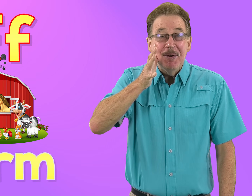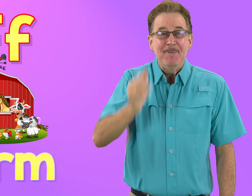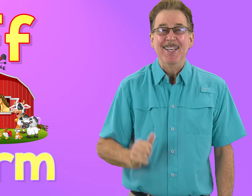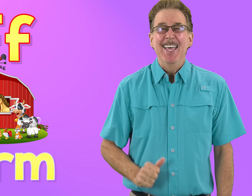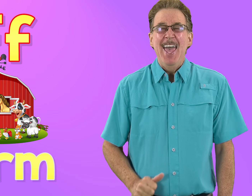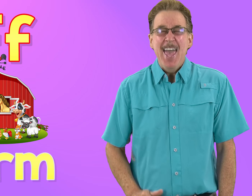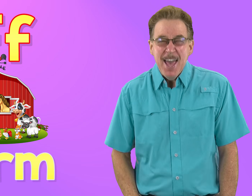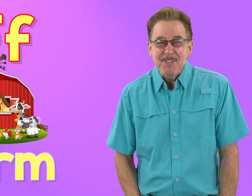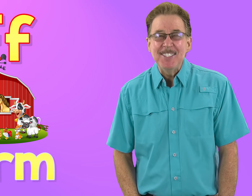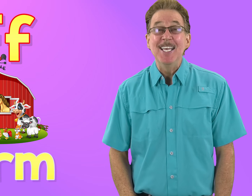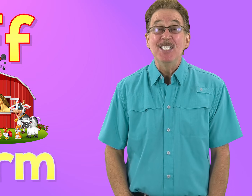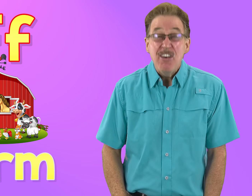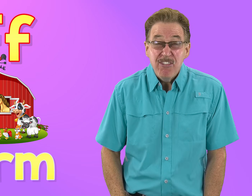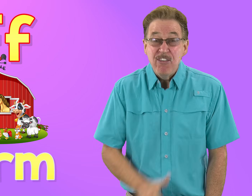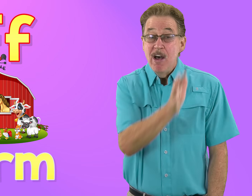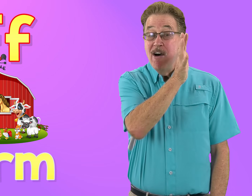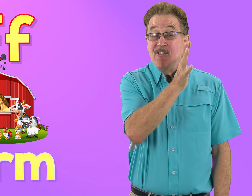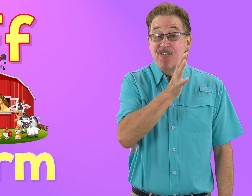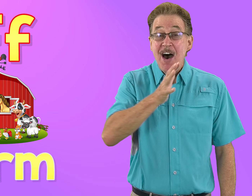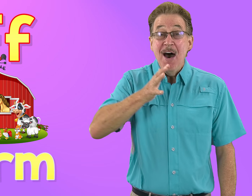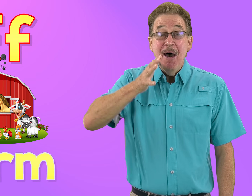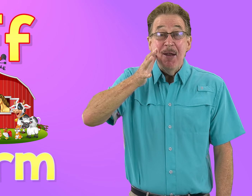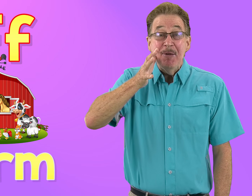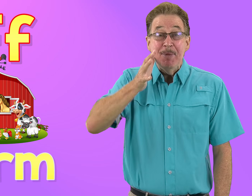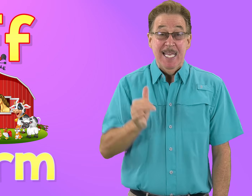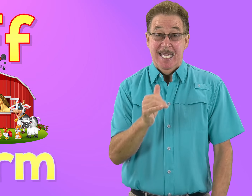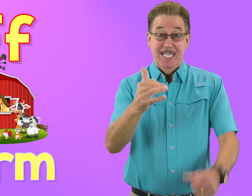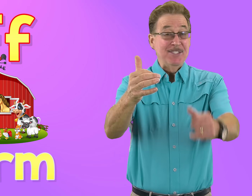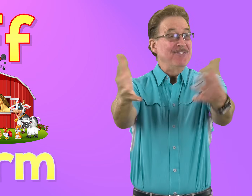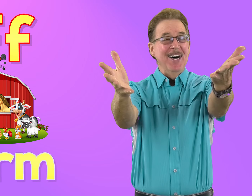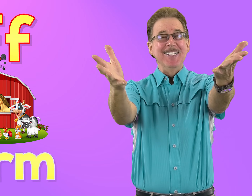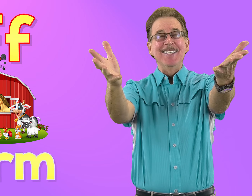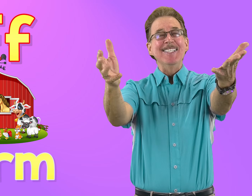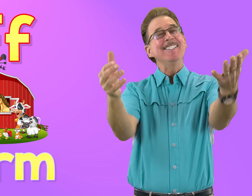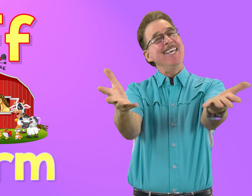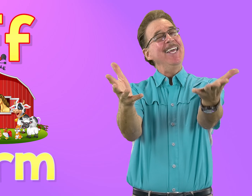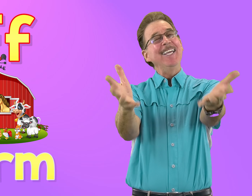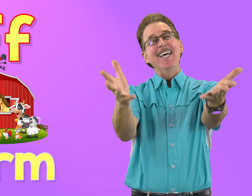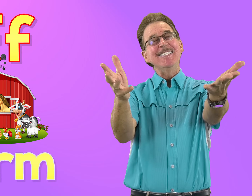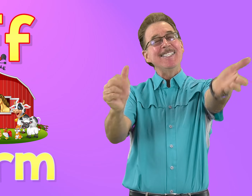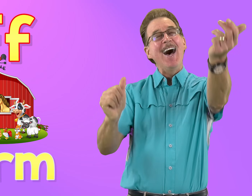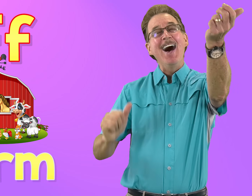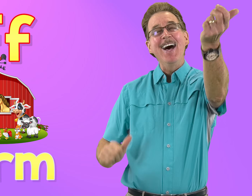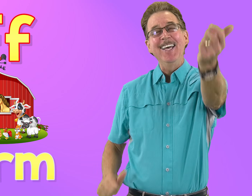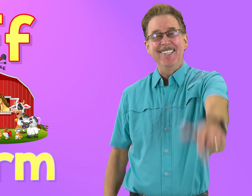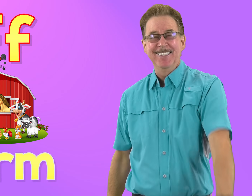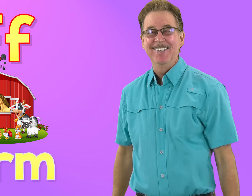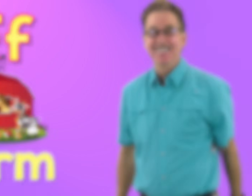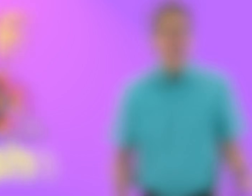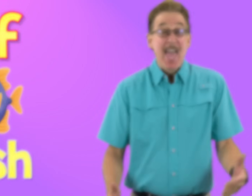F f says /f/ farm It's fun to sing and sign